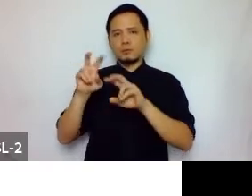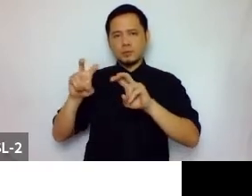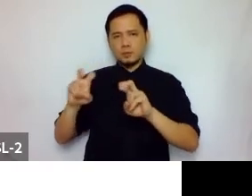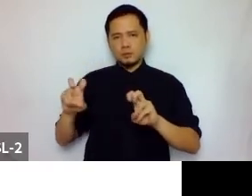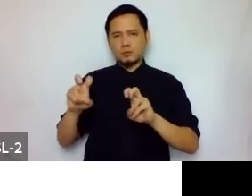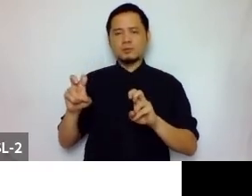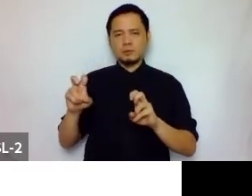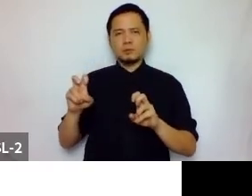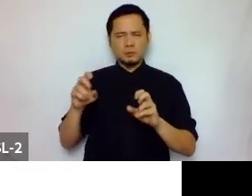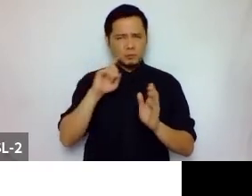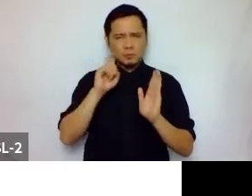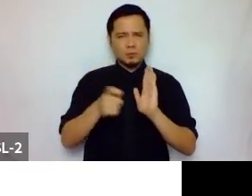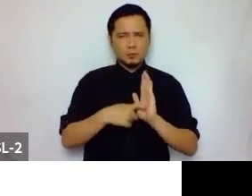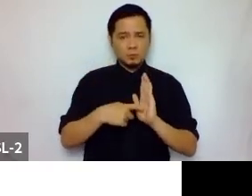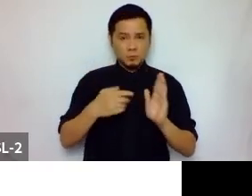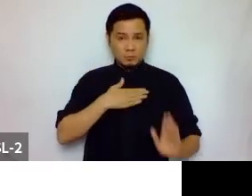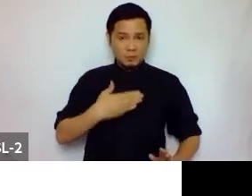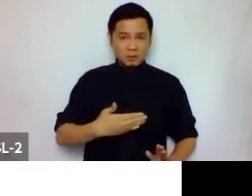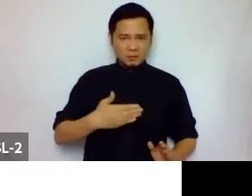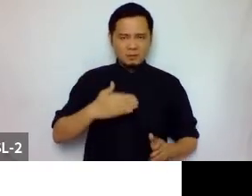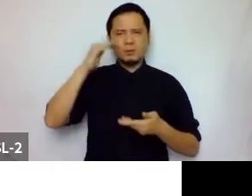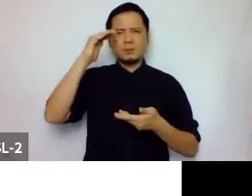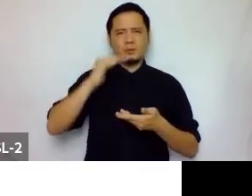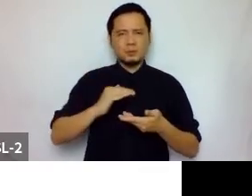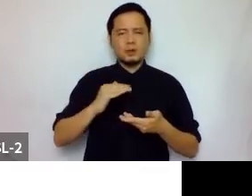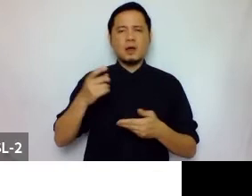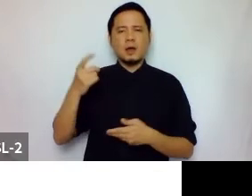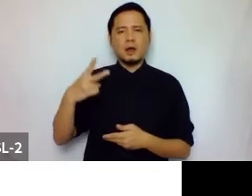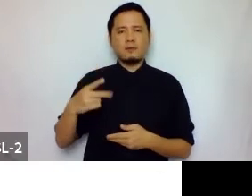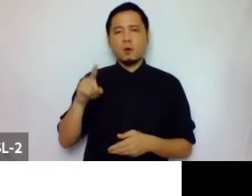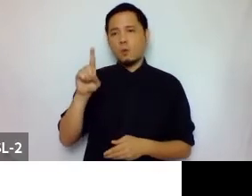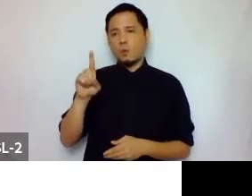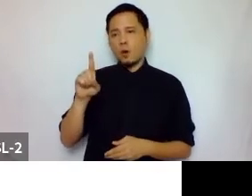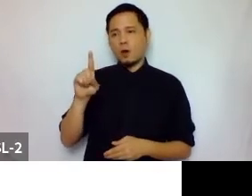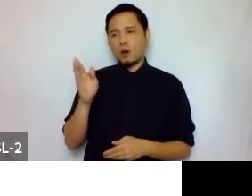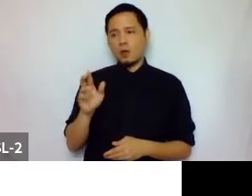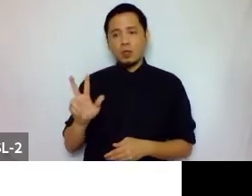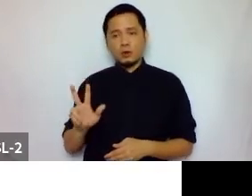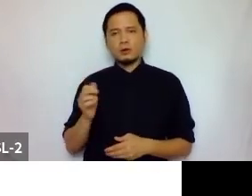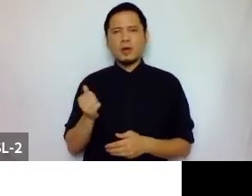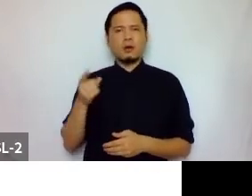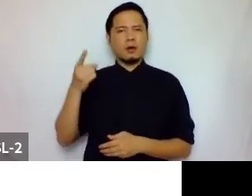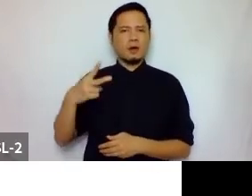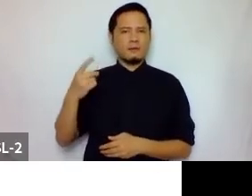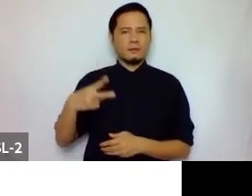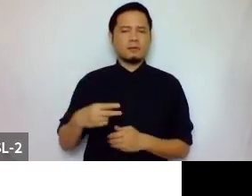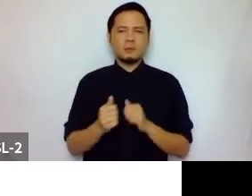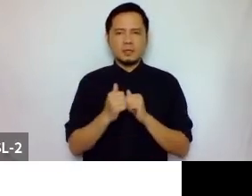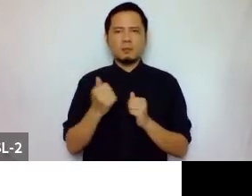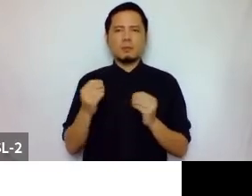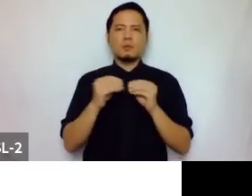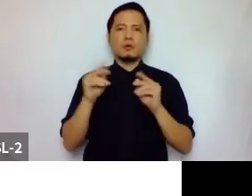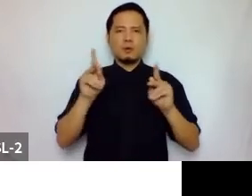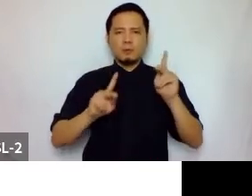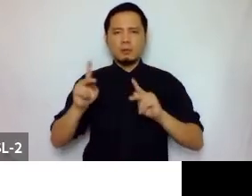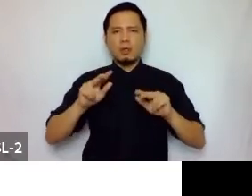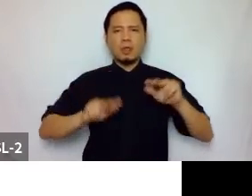What was 32% is now cut in half and you’re seeing a growth in the unwillingness to about 60%.